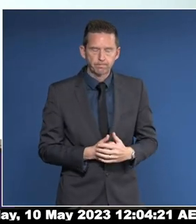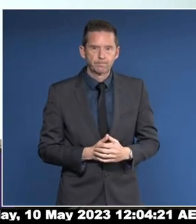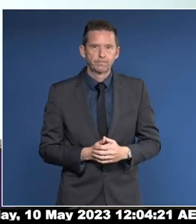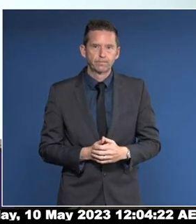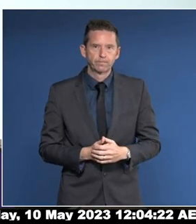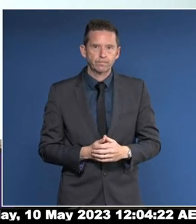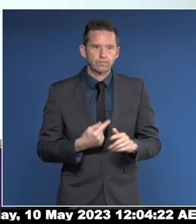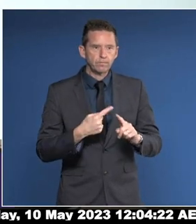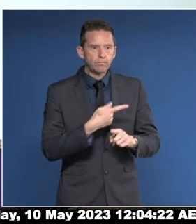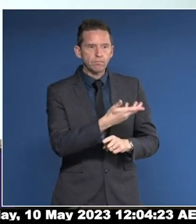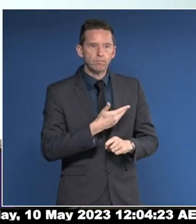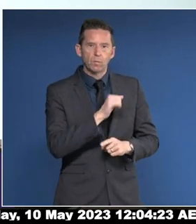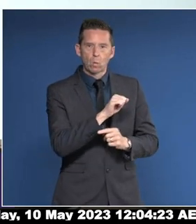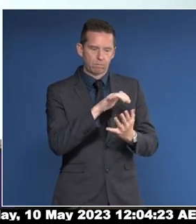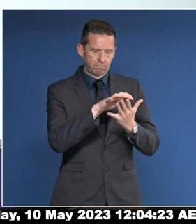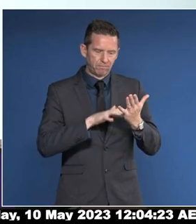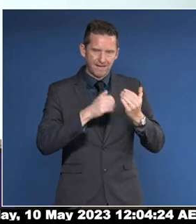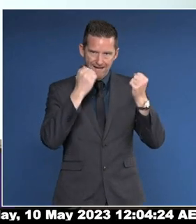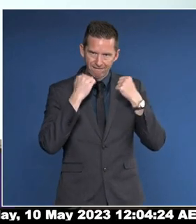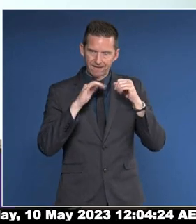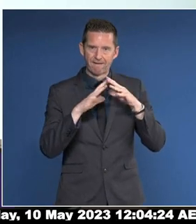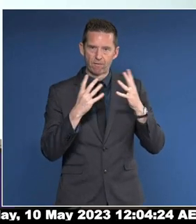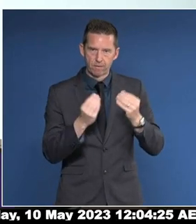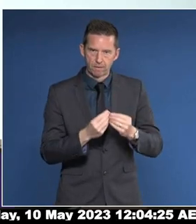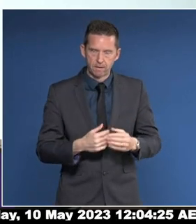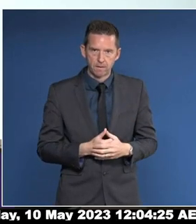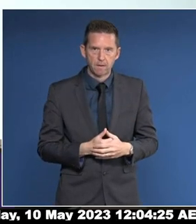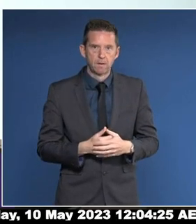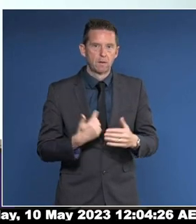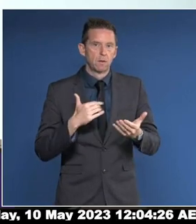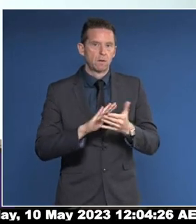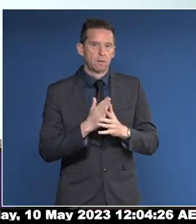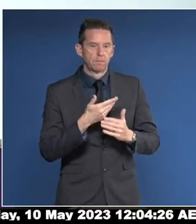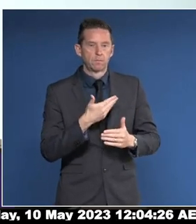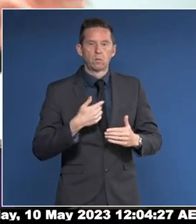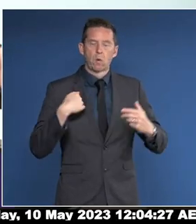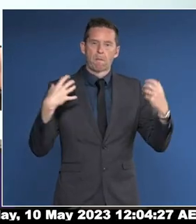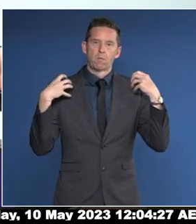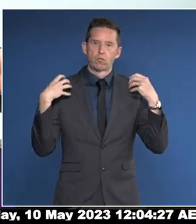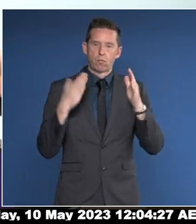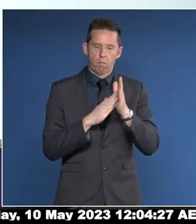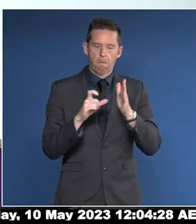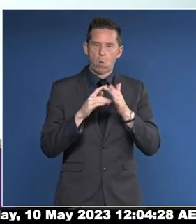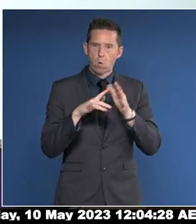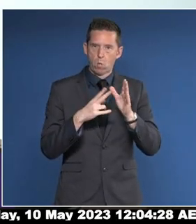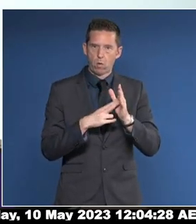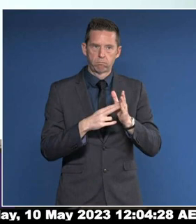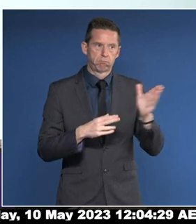forthcoming evidence as well as the material that you provided. I'm Commissioner McEwin. This is Commissioner Mason and Commissioner Ryan.